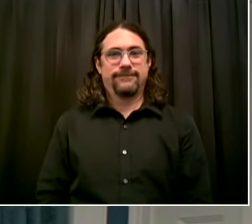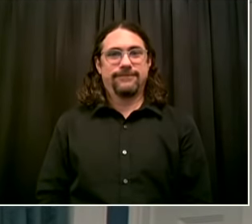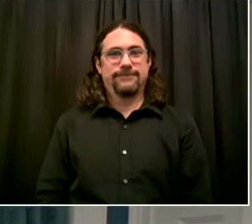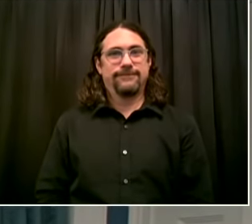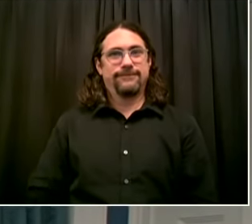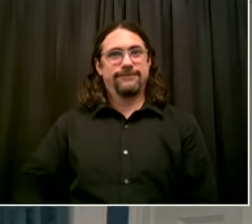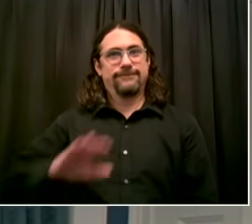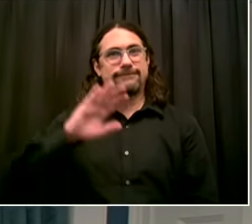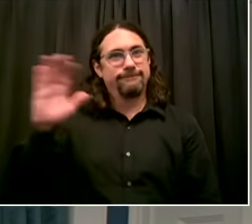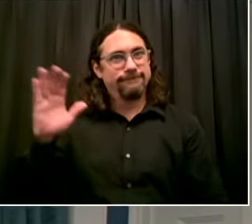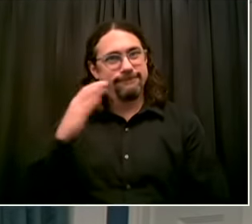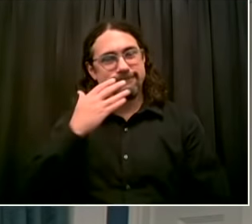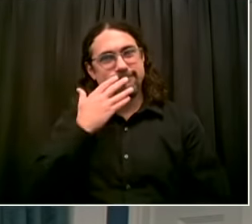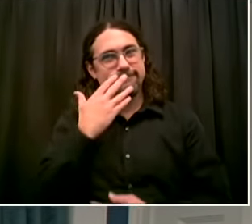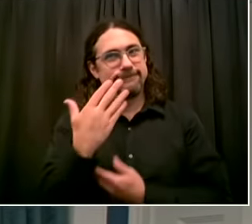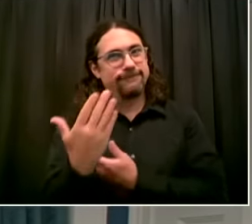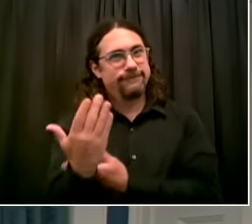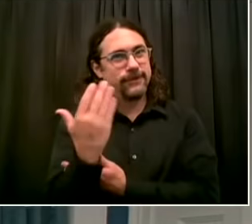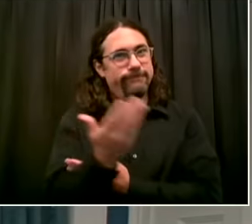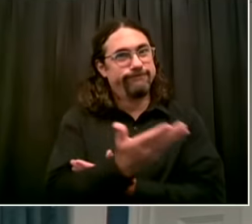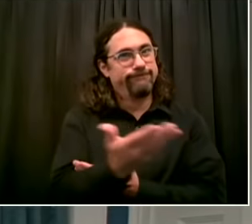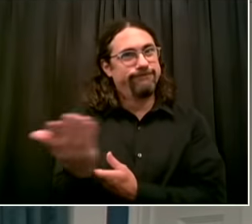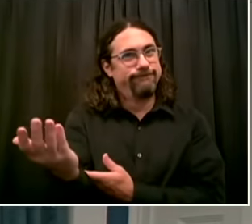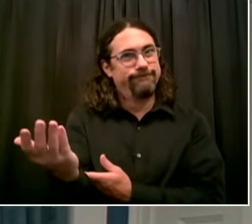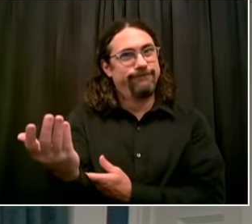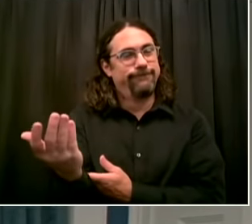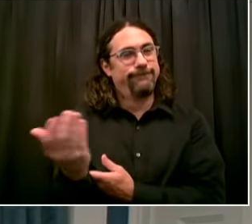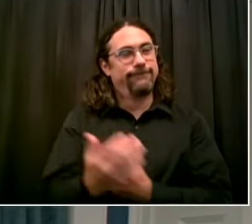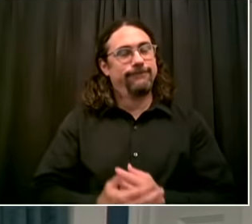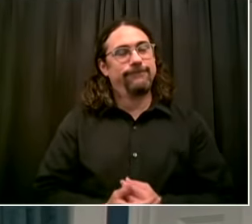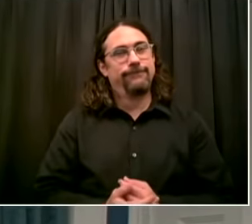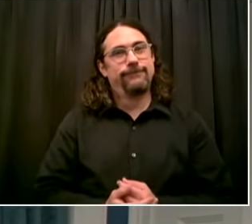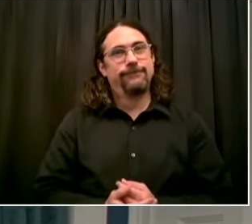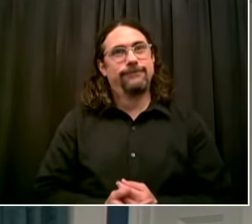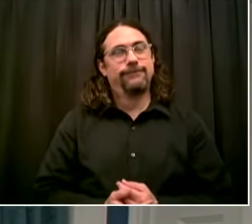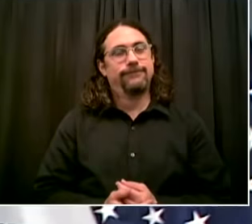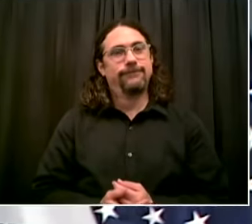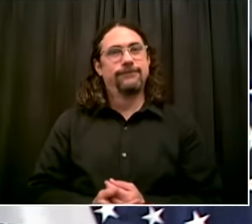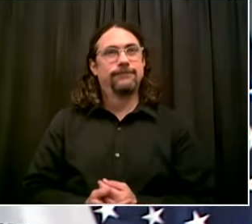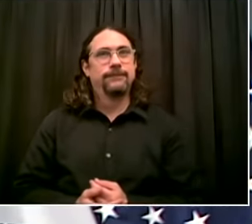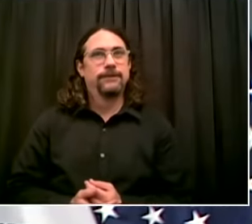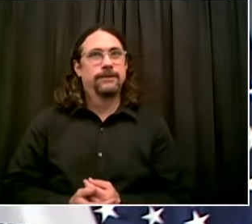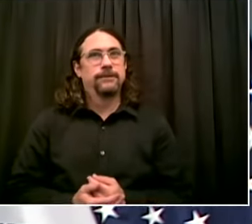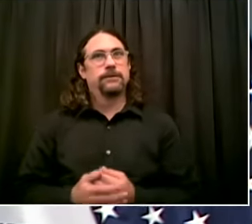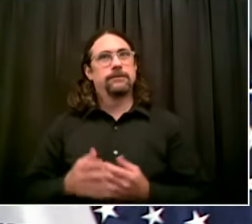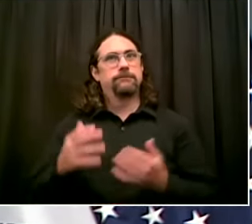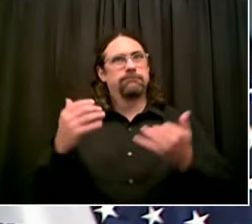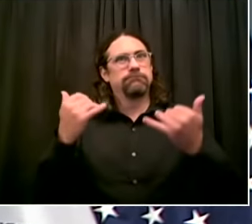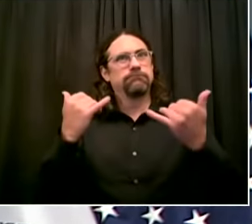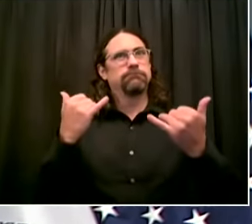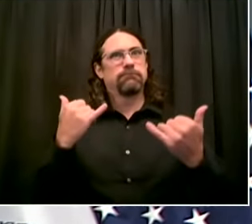TEST TEST TEST TESTIFY TEST TEST TEST TEST TEST TEST AT THE TIME TEST TEST TEST TEST TEST